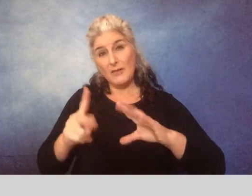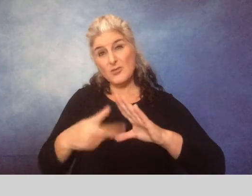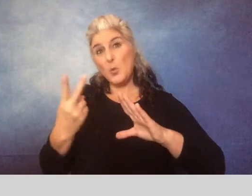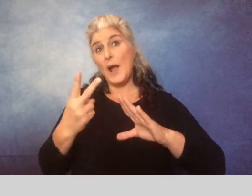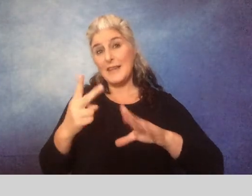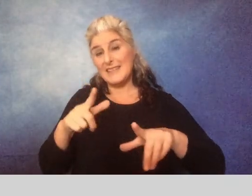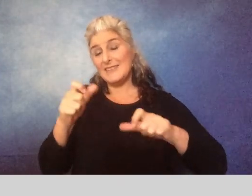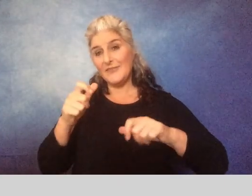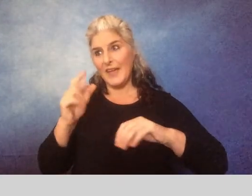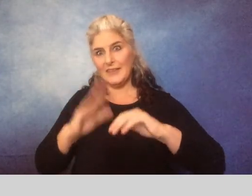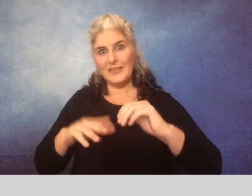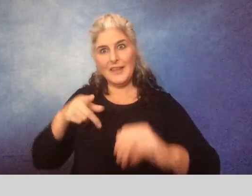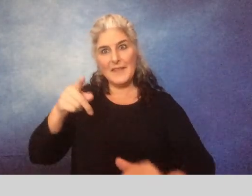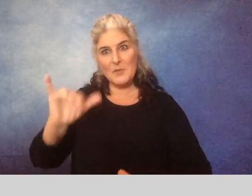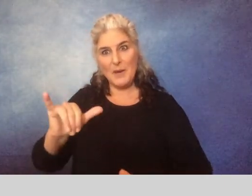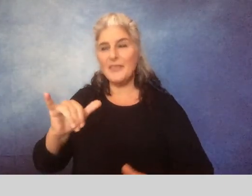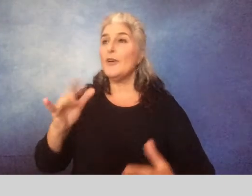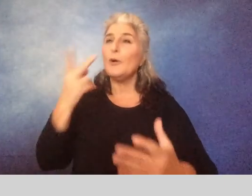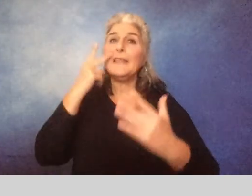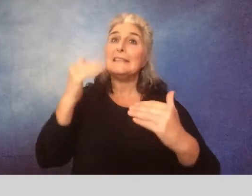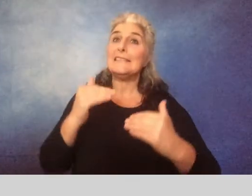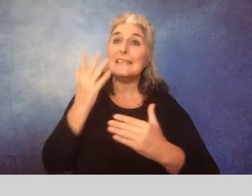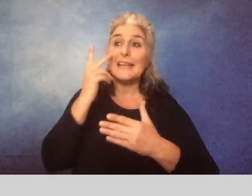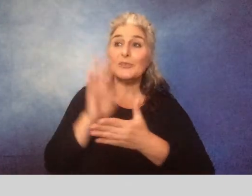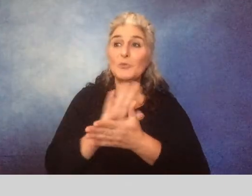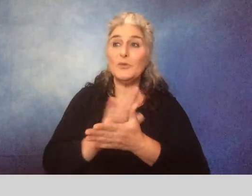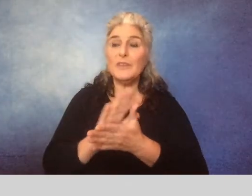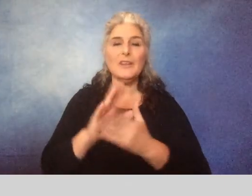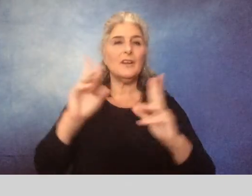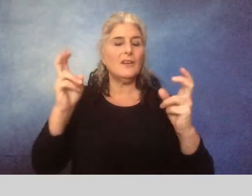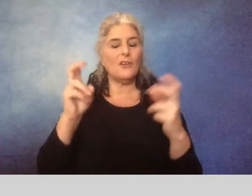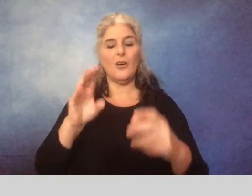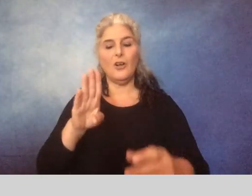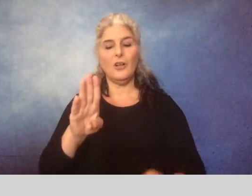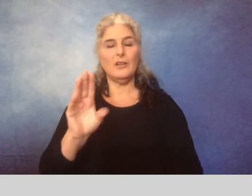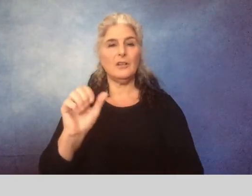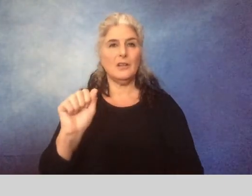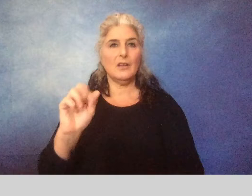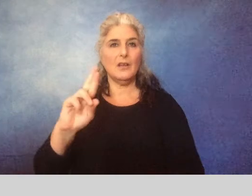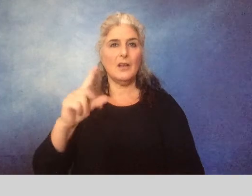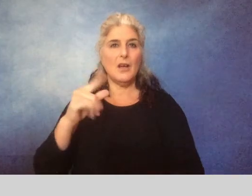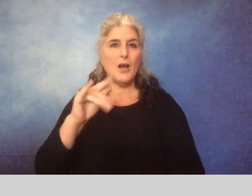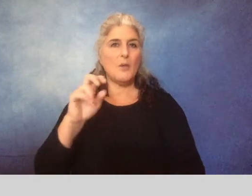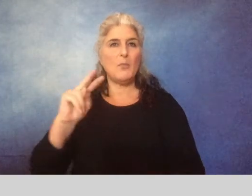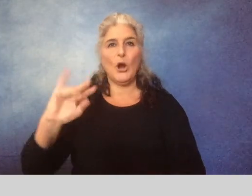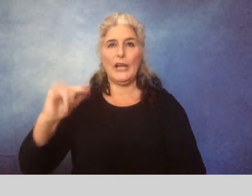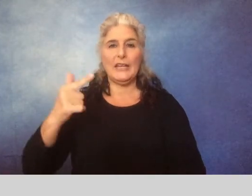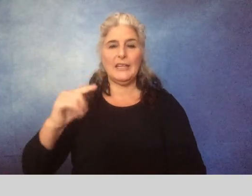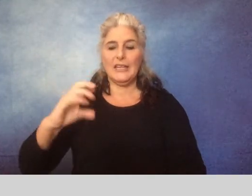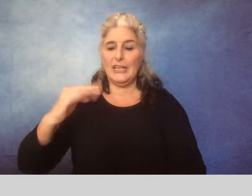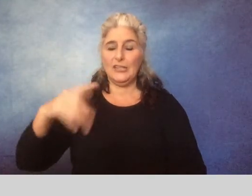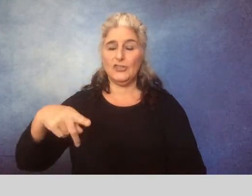All right, let's roll that next clip. Bargaining Chip episode 1. Hey, heads up!